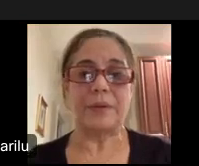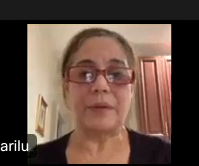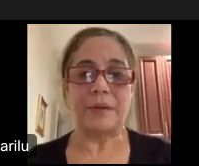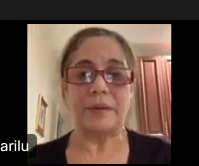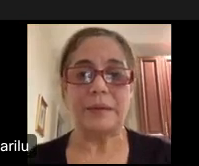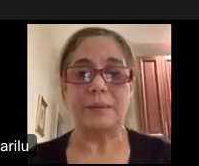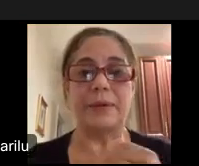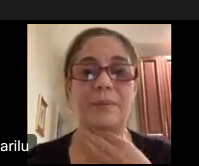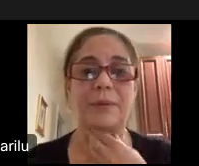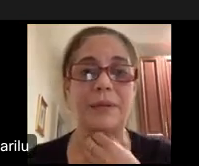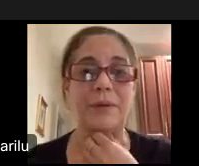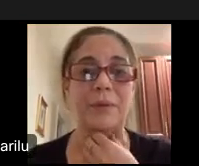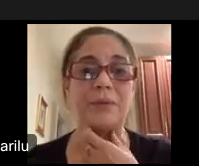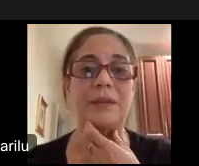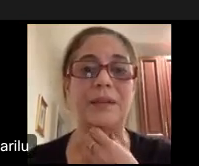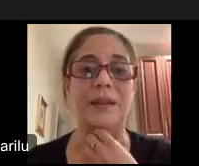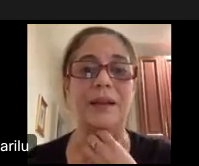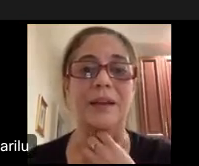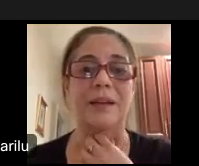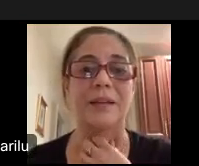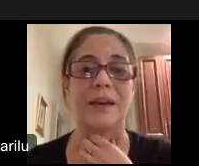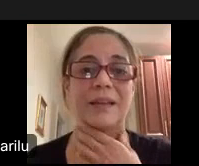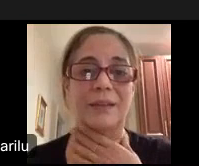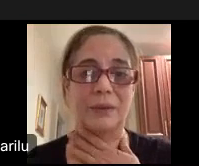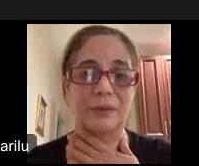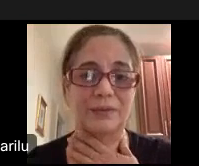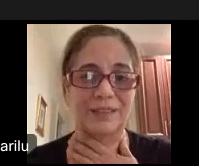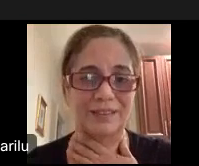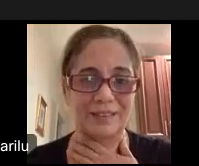When the homeostat and.